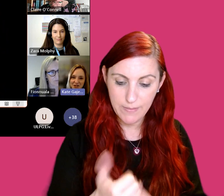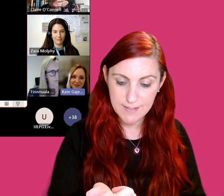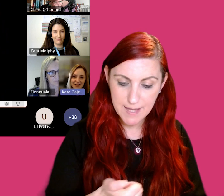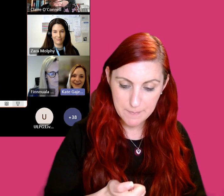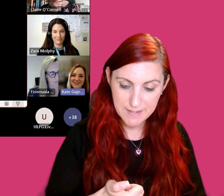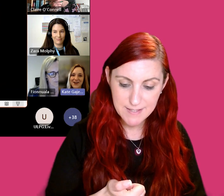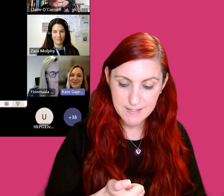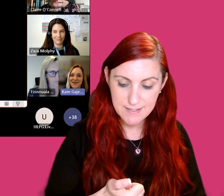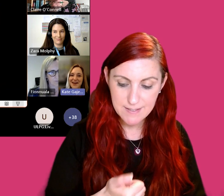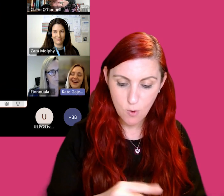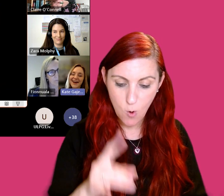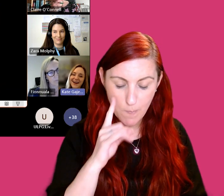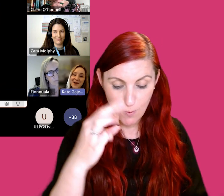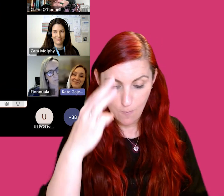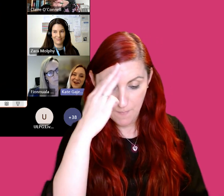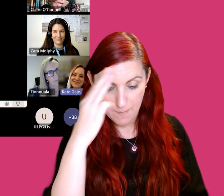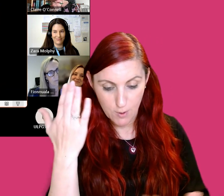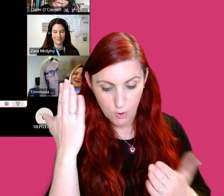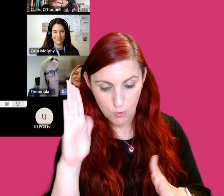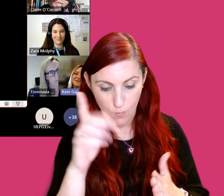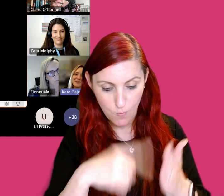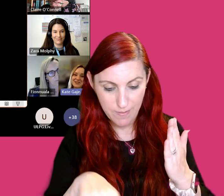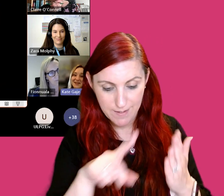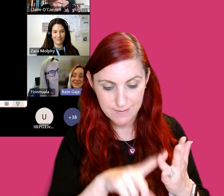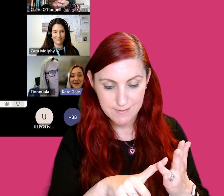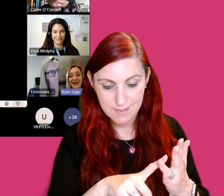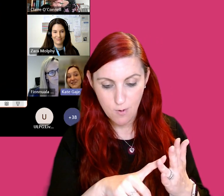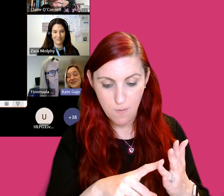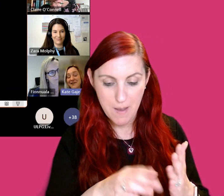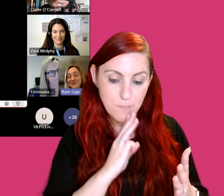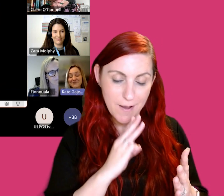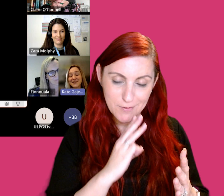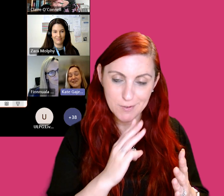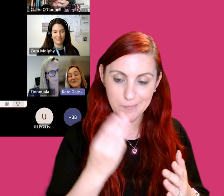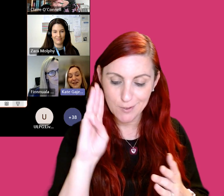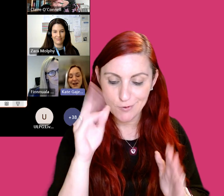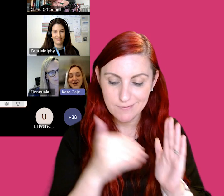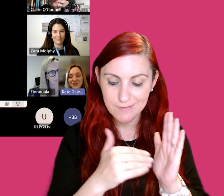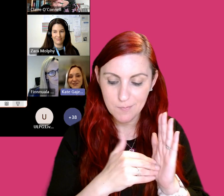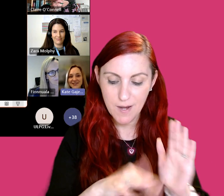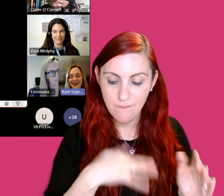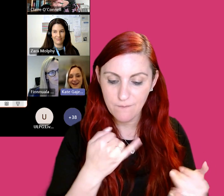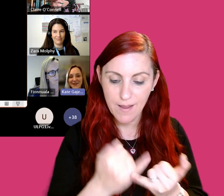sharing sharing my uh my private private pictures there but I actually found it really really good